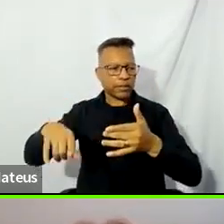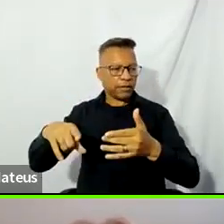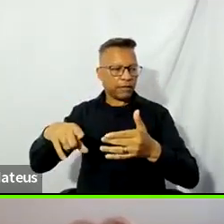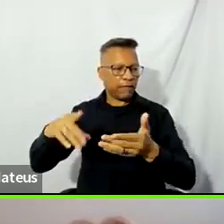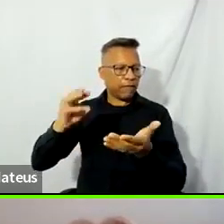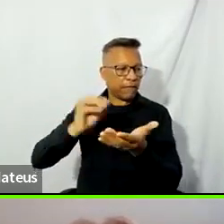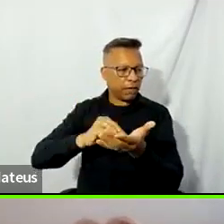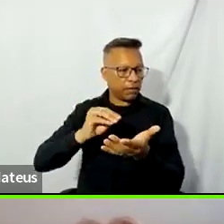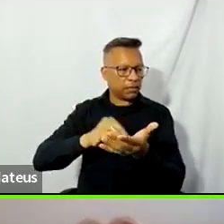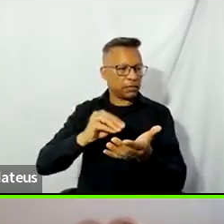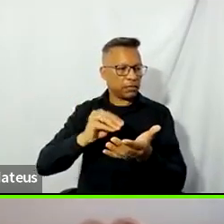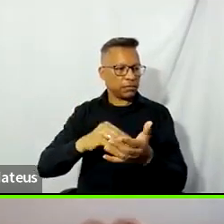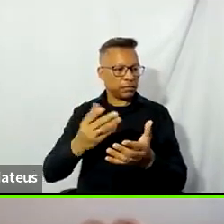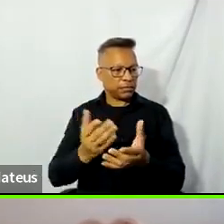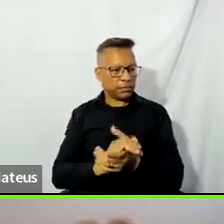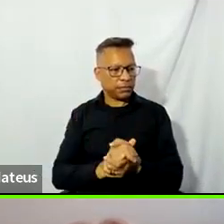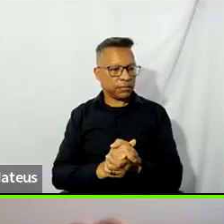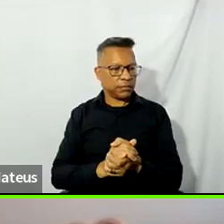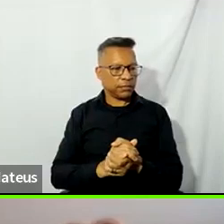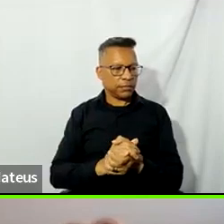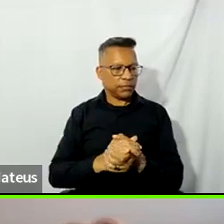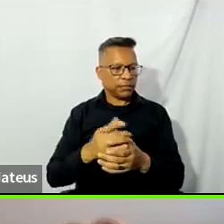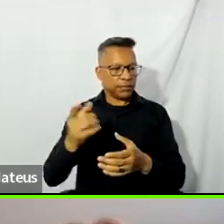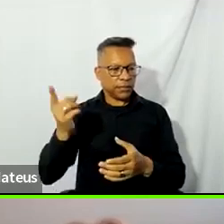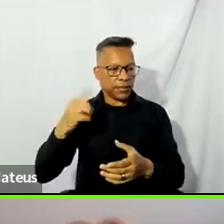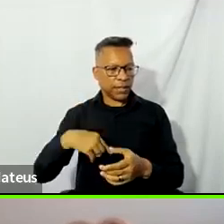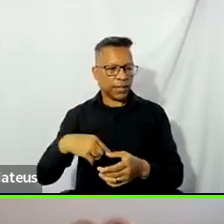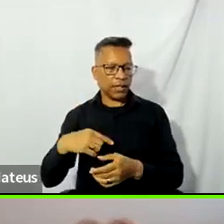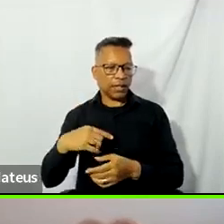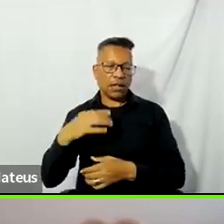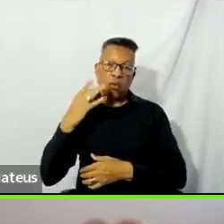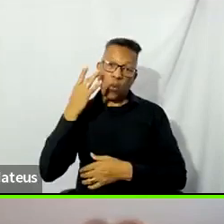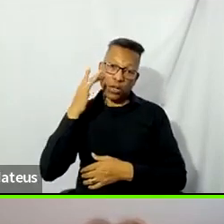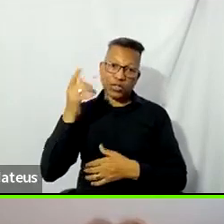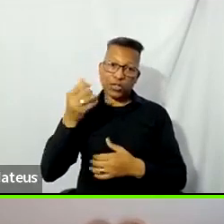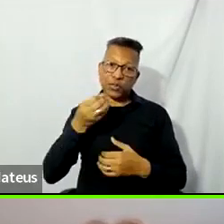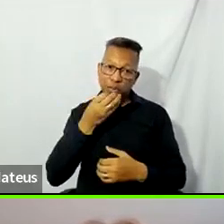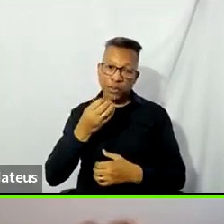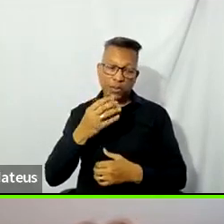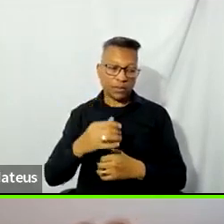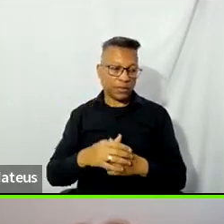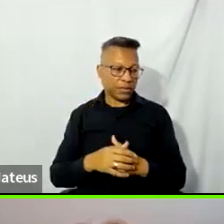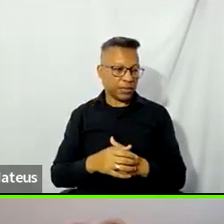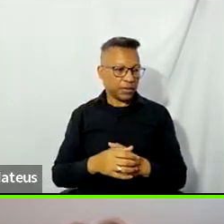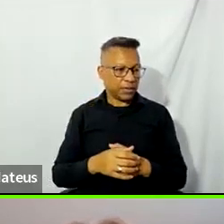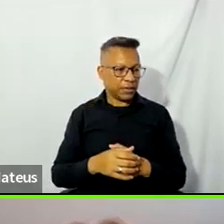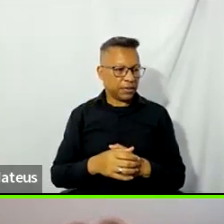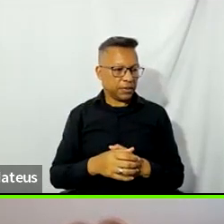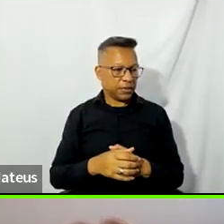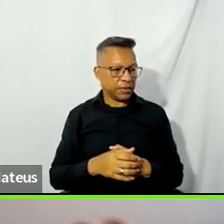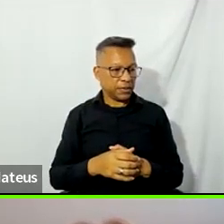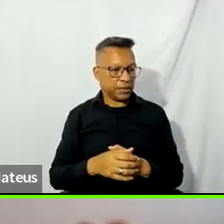thankfully thankfully. Perhaps we can mention Luler I don't know in that cost